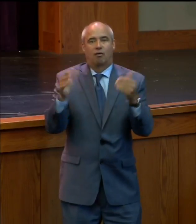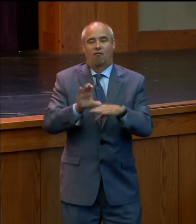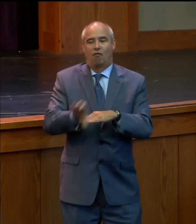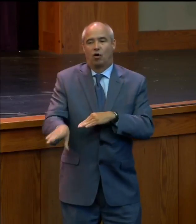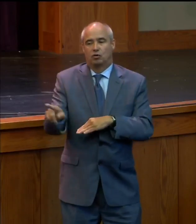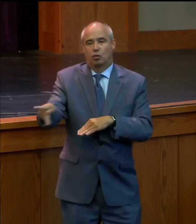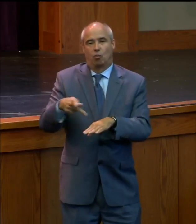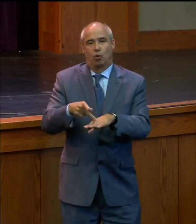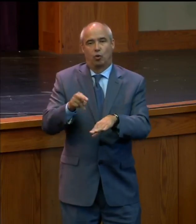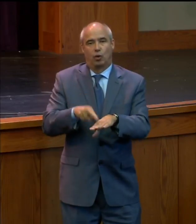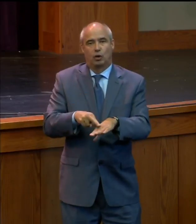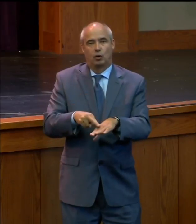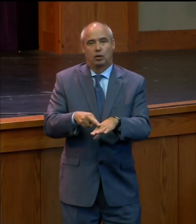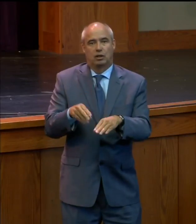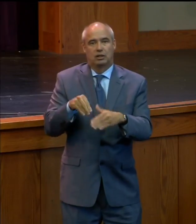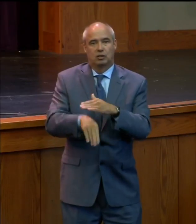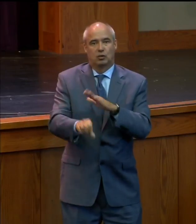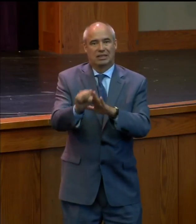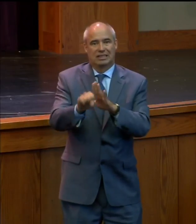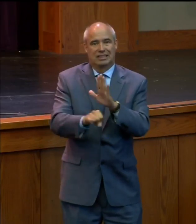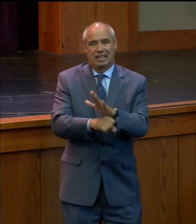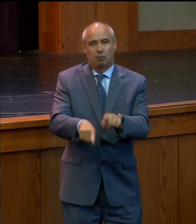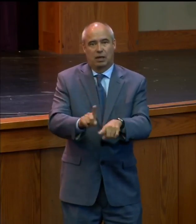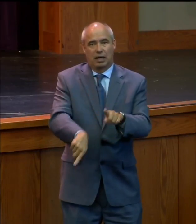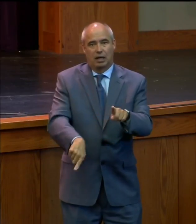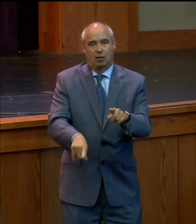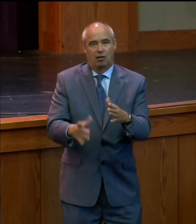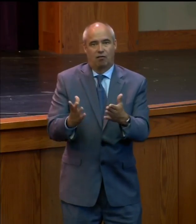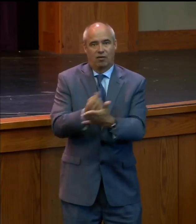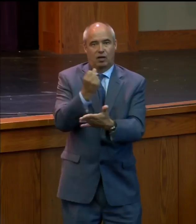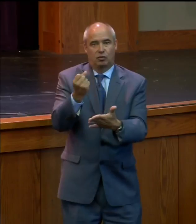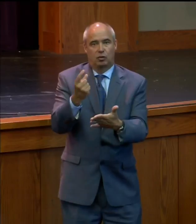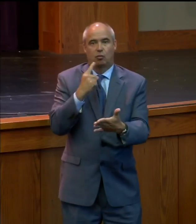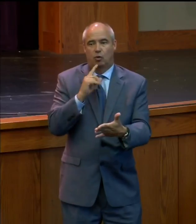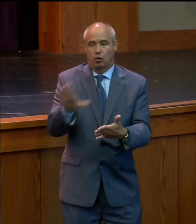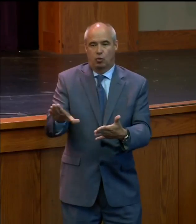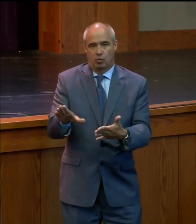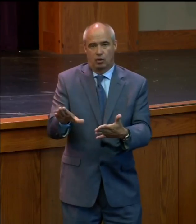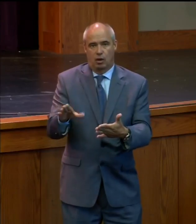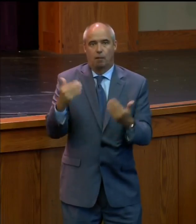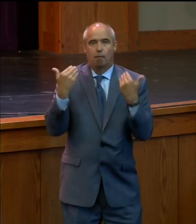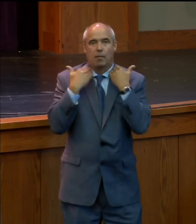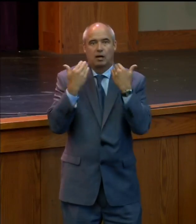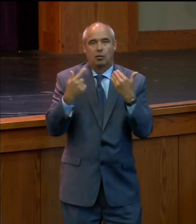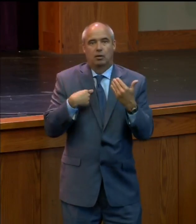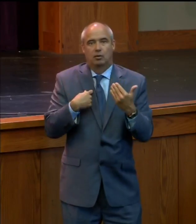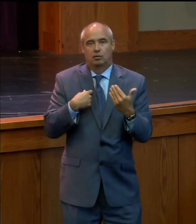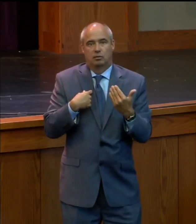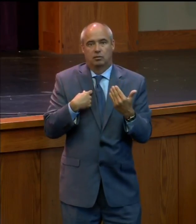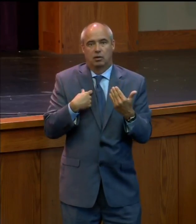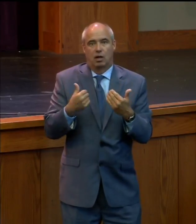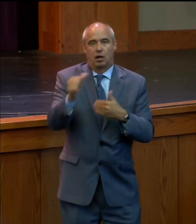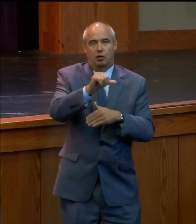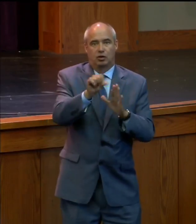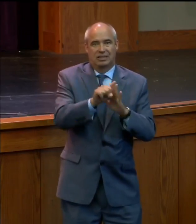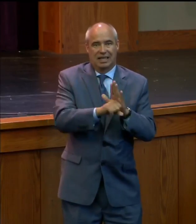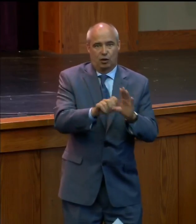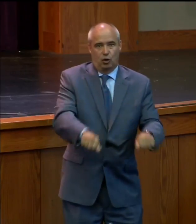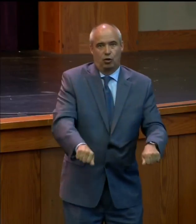PUERTO RICO INTO A STATE WHERE THEY CAN NOT TAKE ADVANTAGE OF THE BANKRUPTCY THAT ANY OTHER STATE COULD DECLARE AND SO THEY